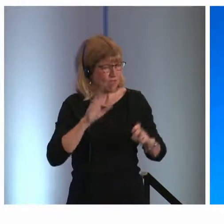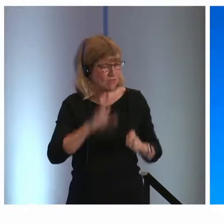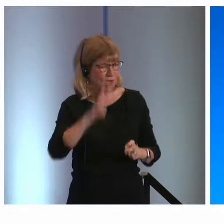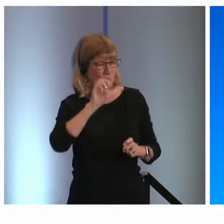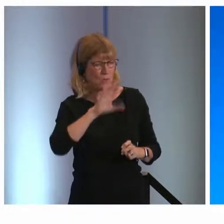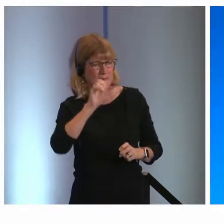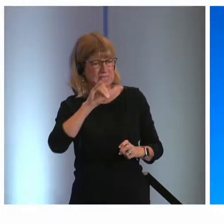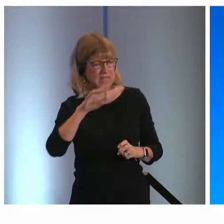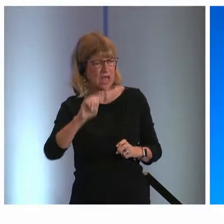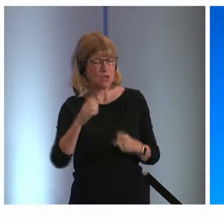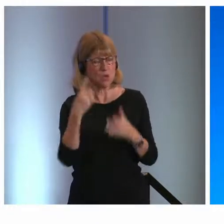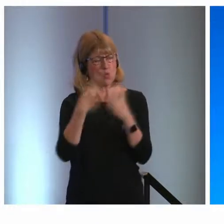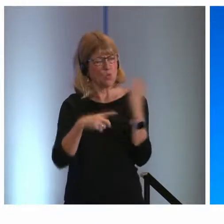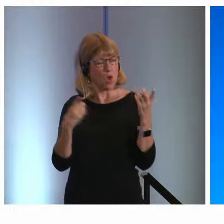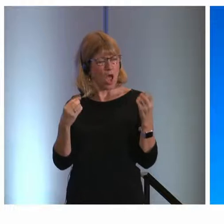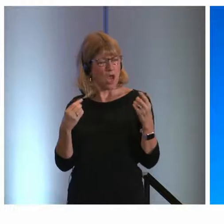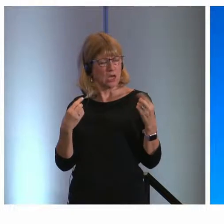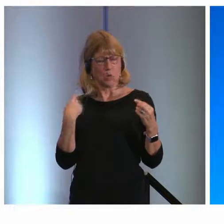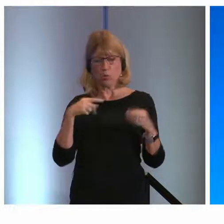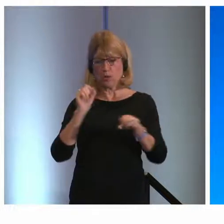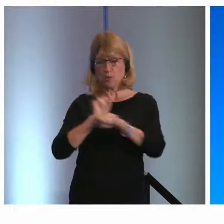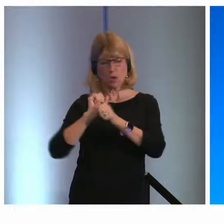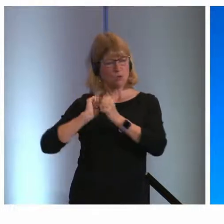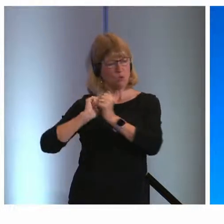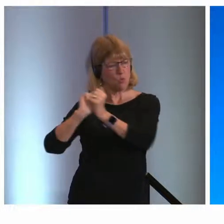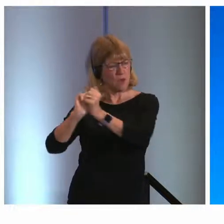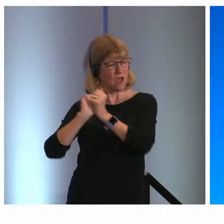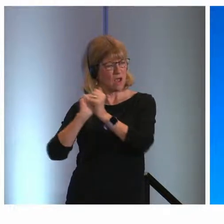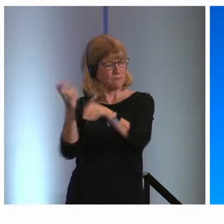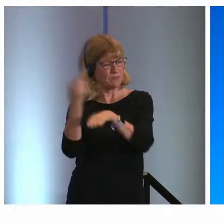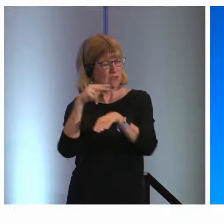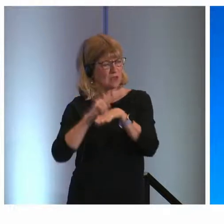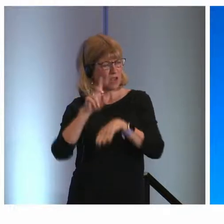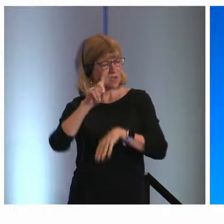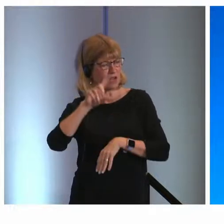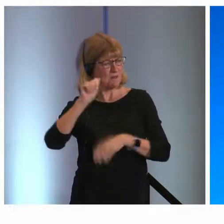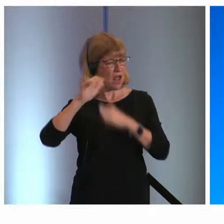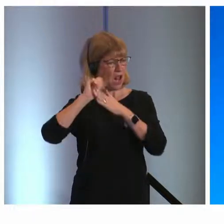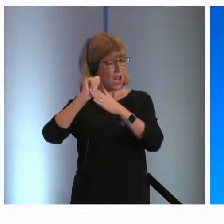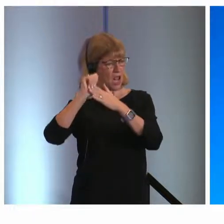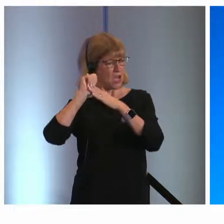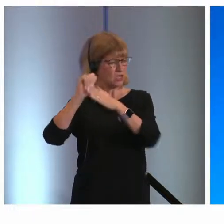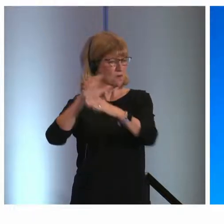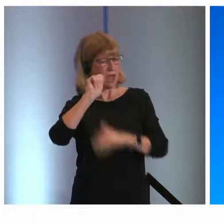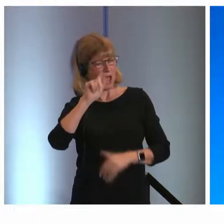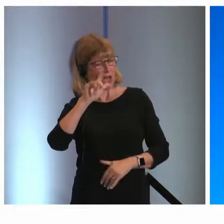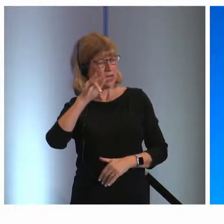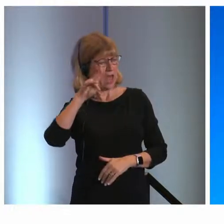this dream team they wanted to redo their Web site and they had the same experience as Danny, really not good stuff.